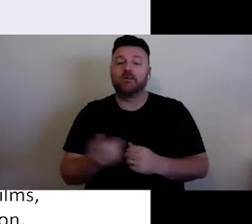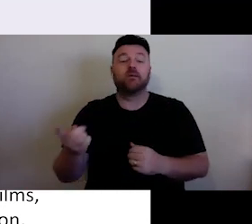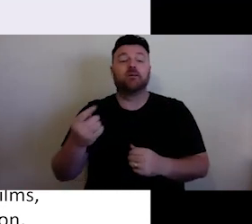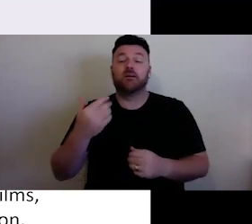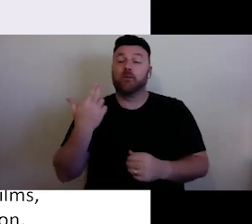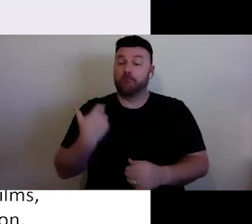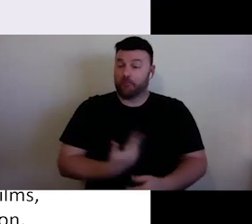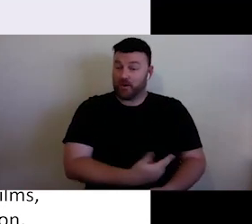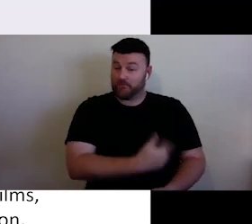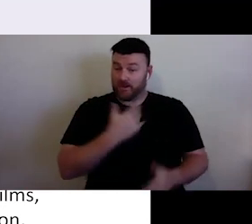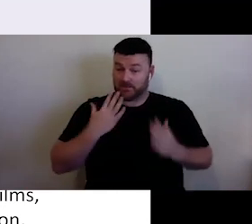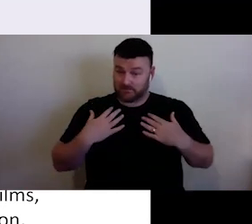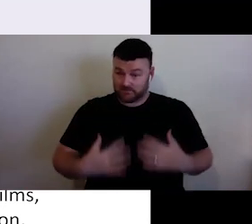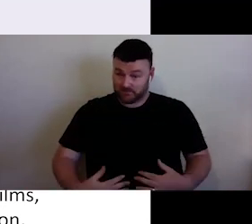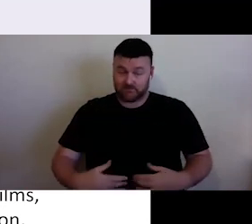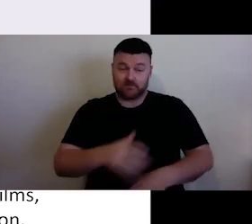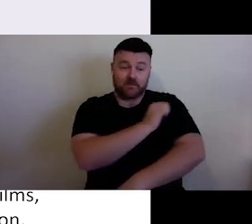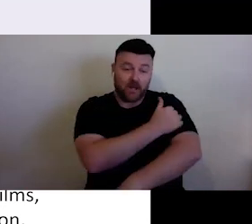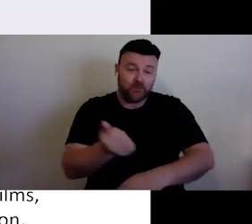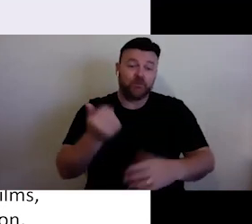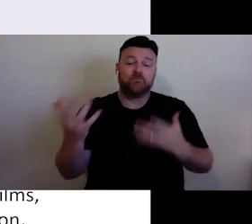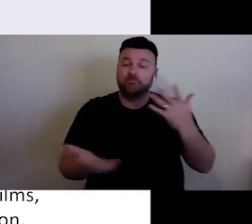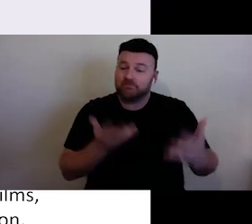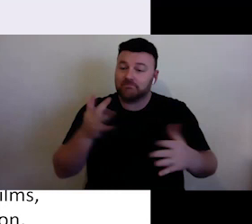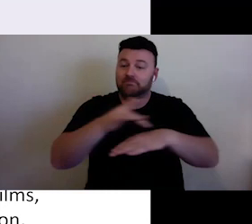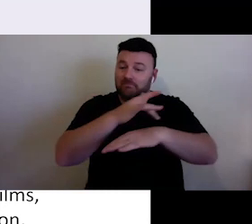dance, music, ceremonies, plays, films, sound recordings, and